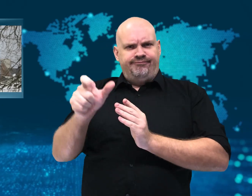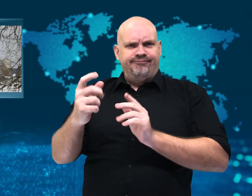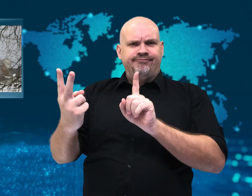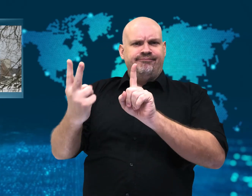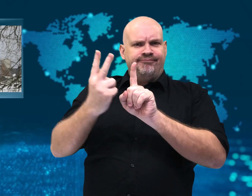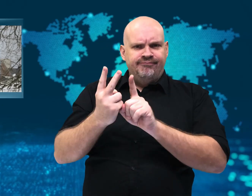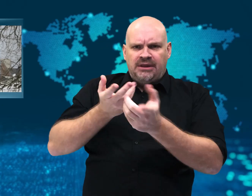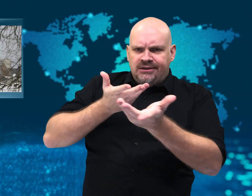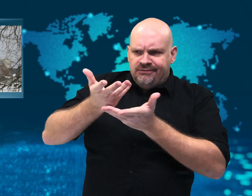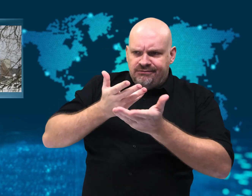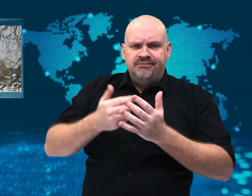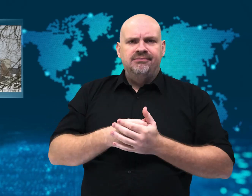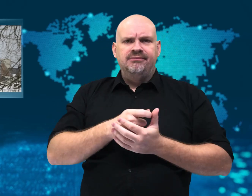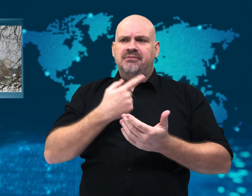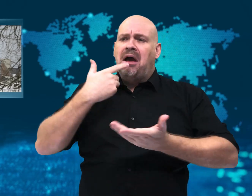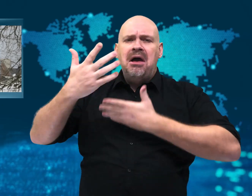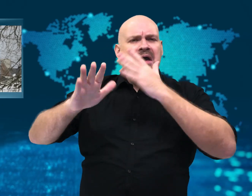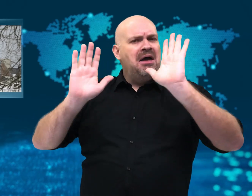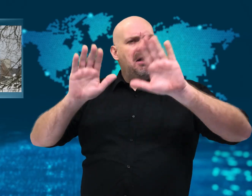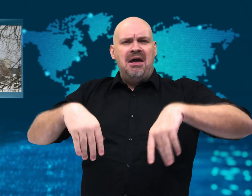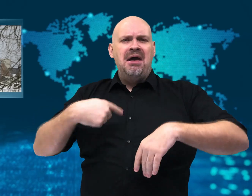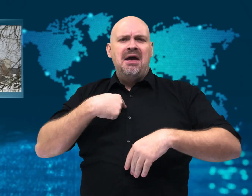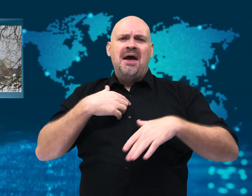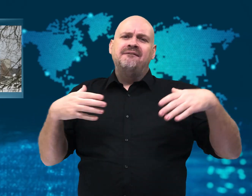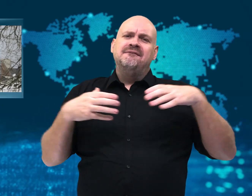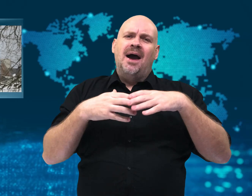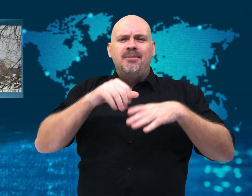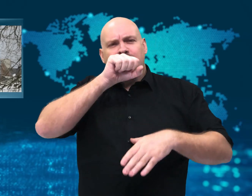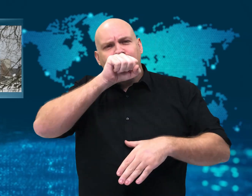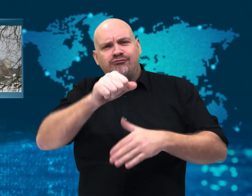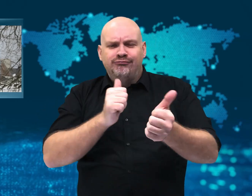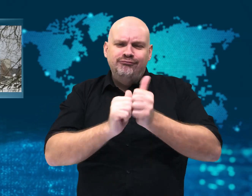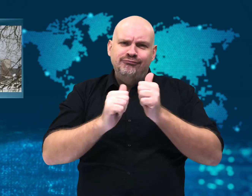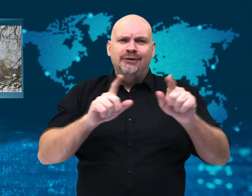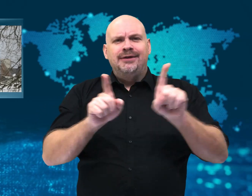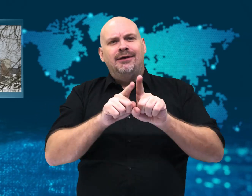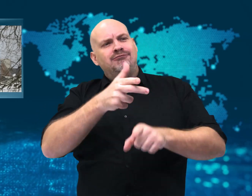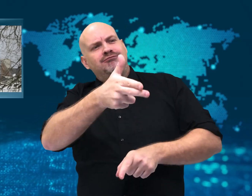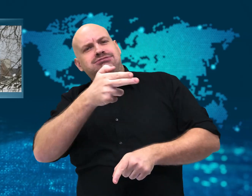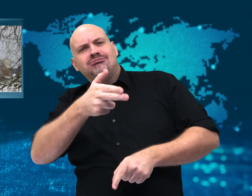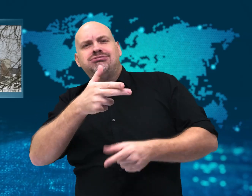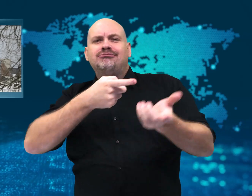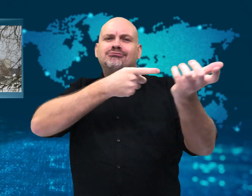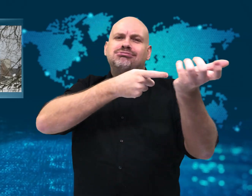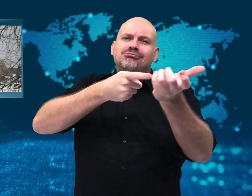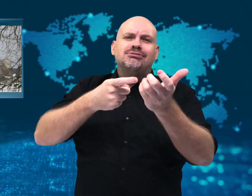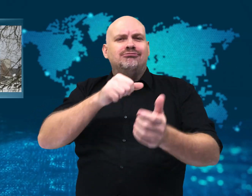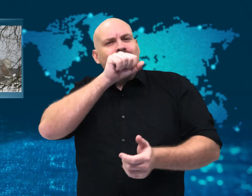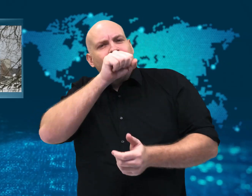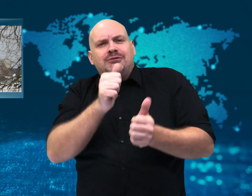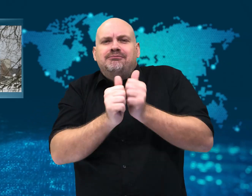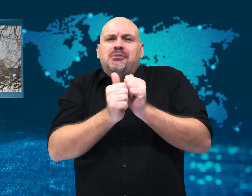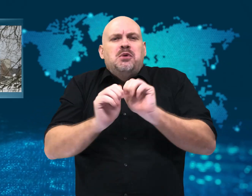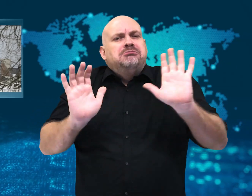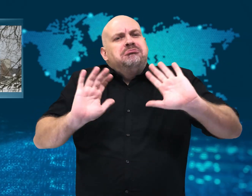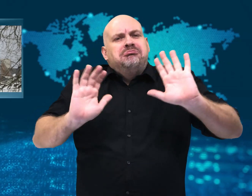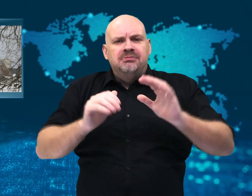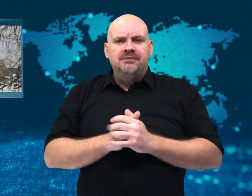a teacher reported to the school’s Dean and counselors that Ethan